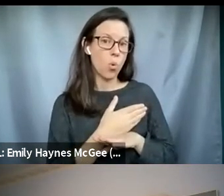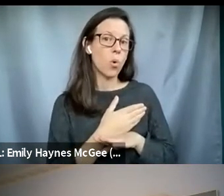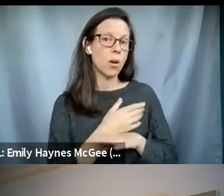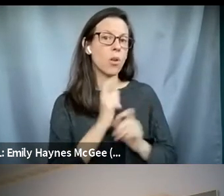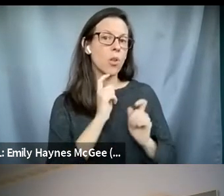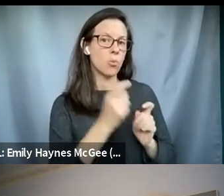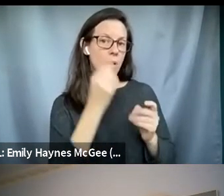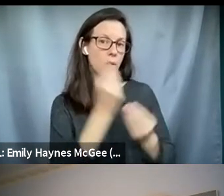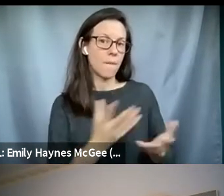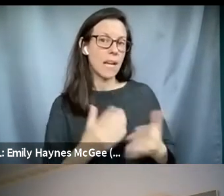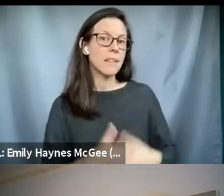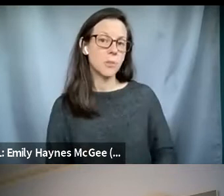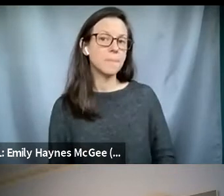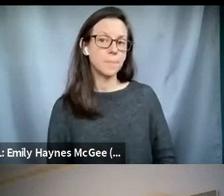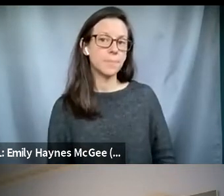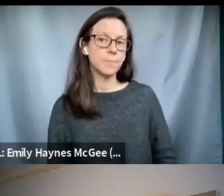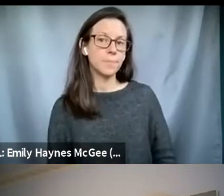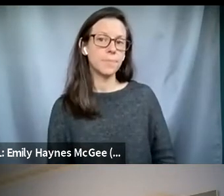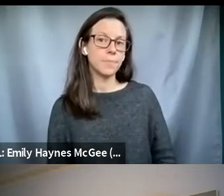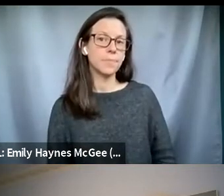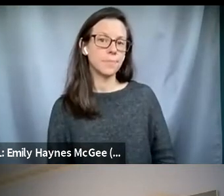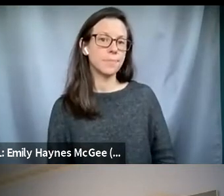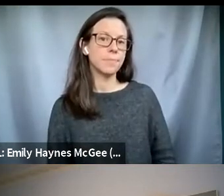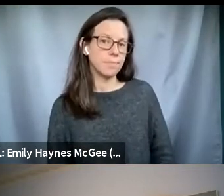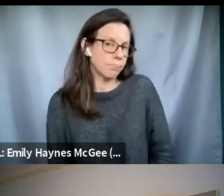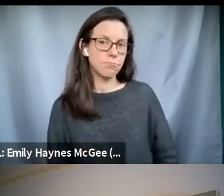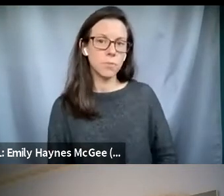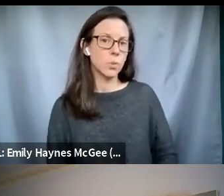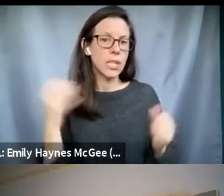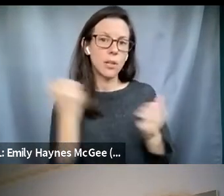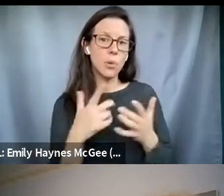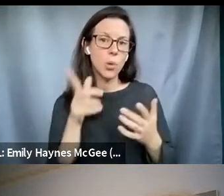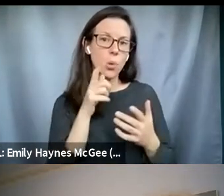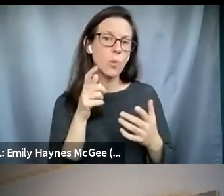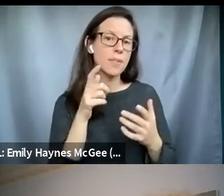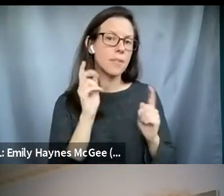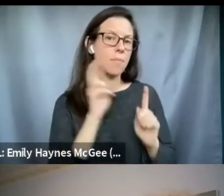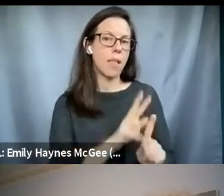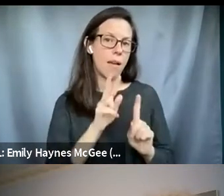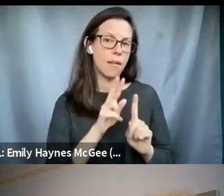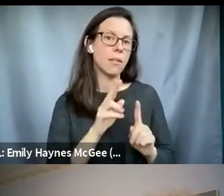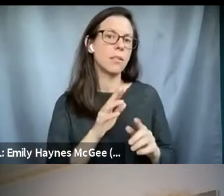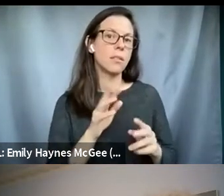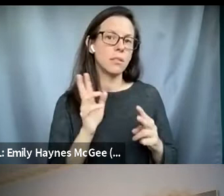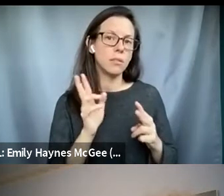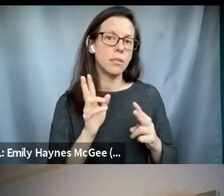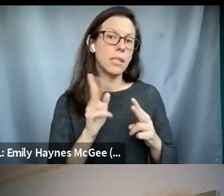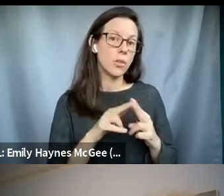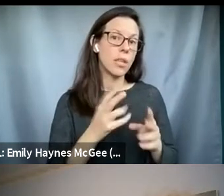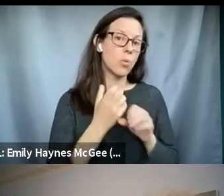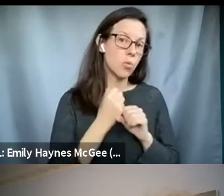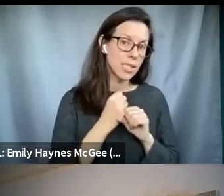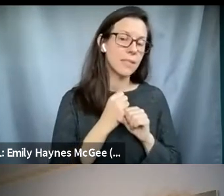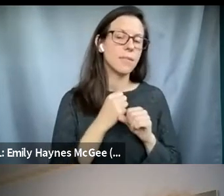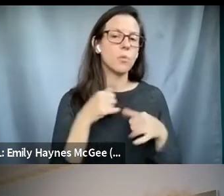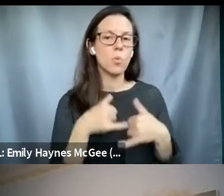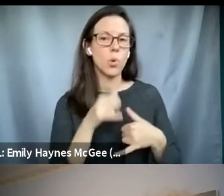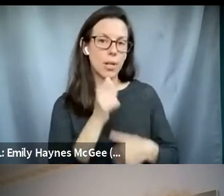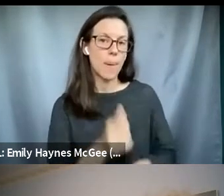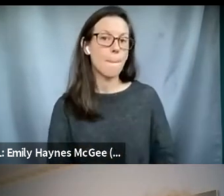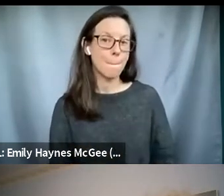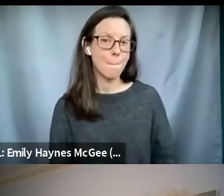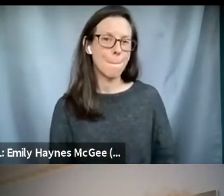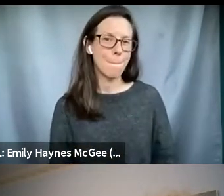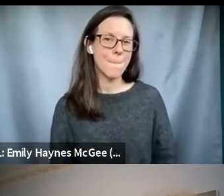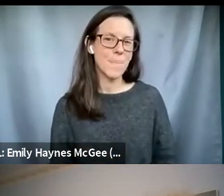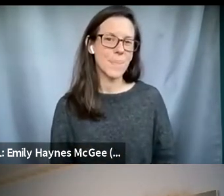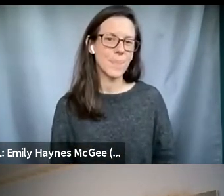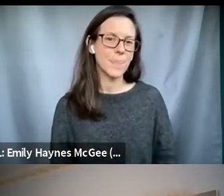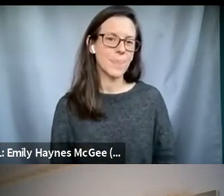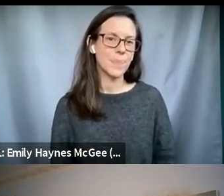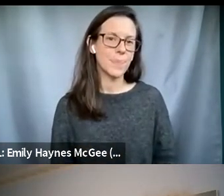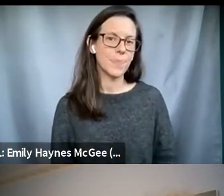out to everyone who has applied that they have either received an award or not.